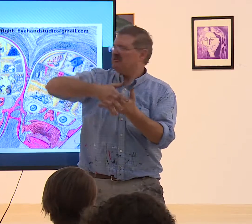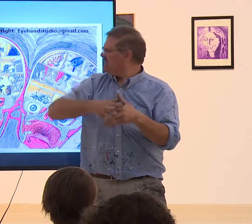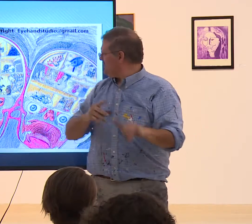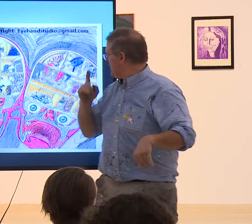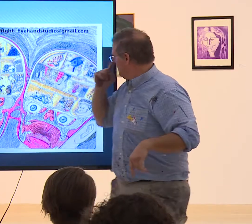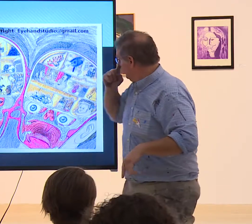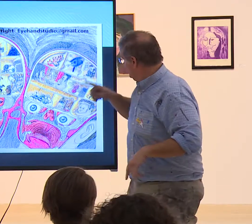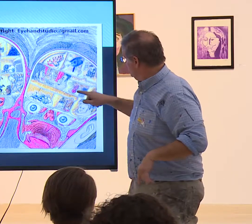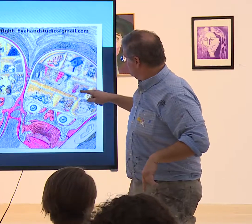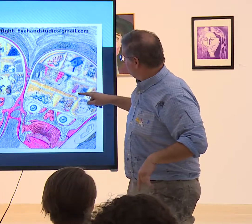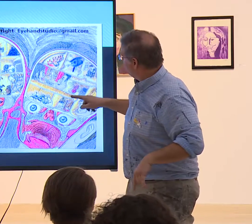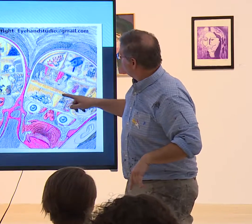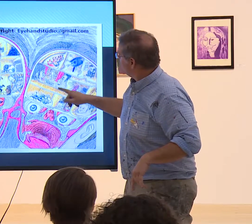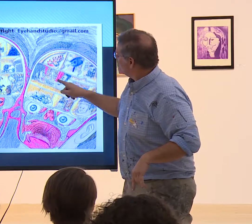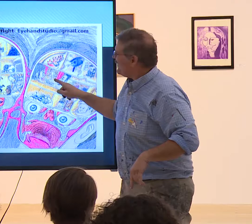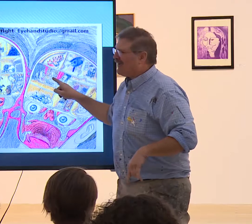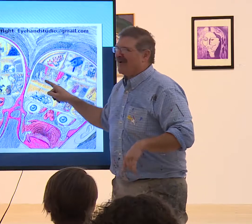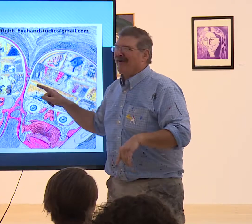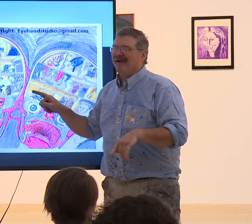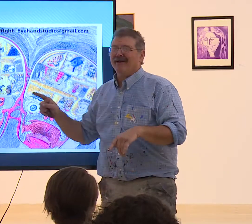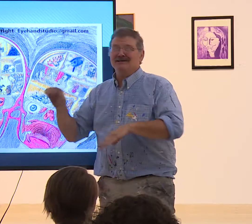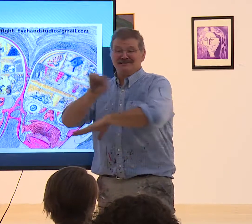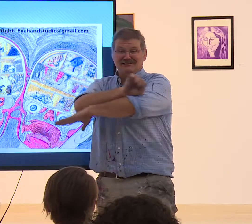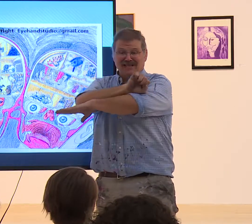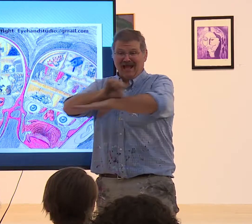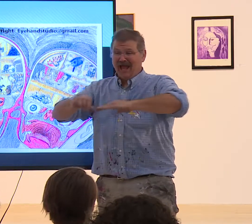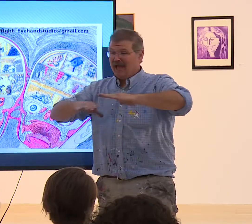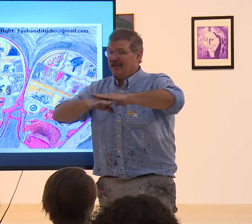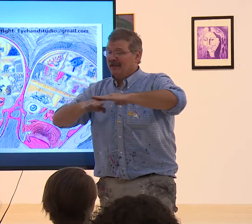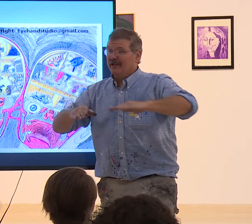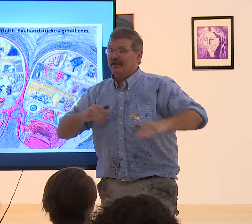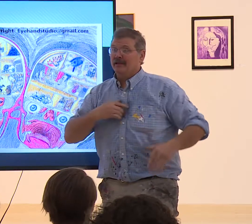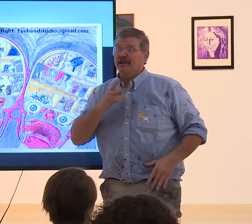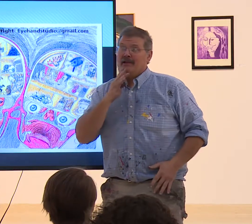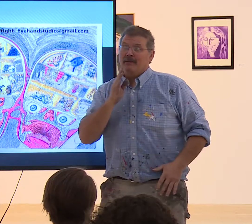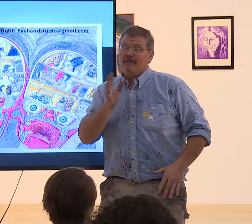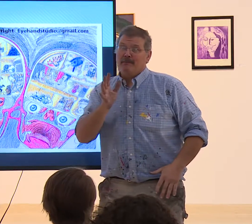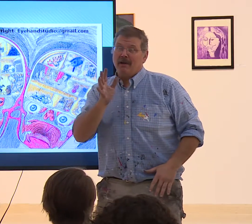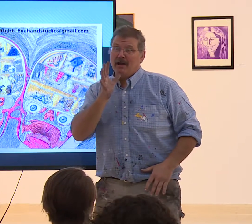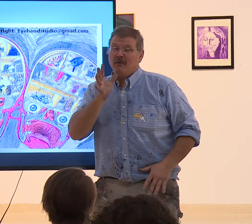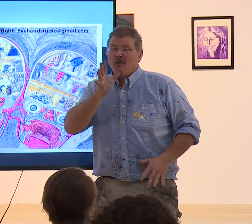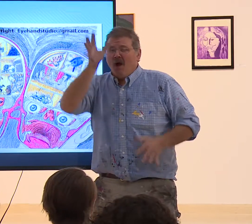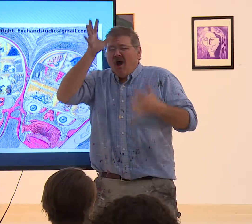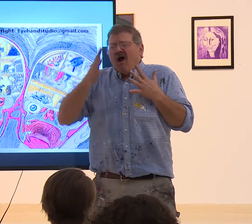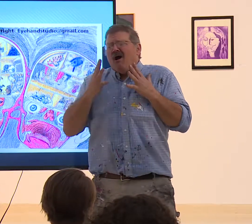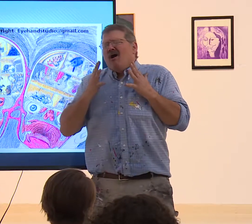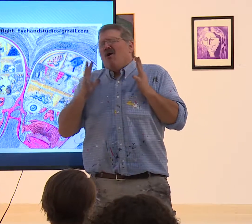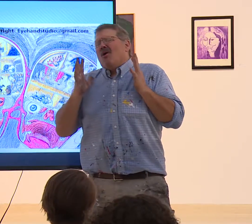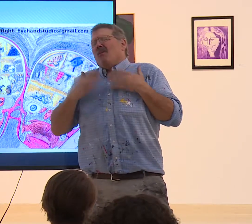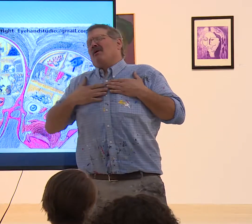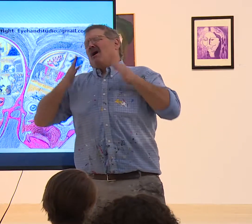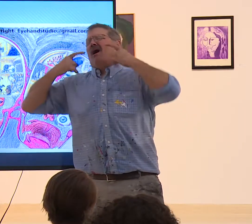they forgot that I was a person, too. There's a stage on the left...